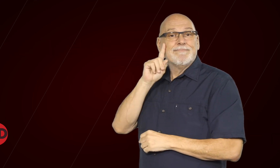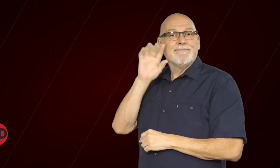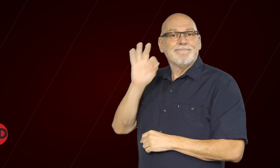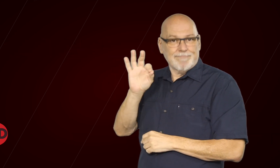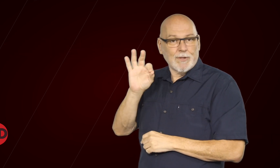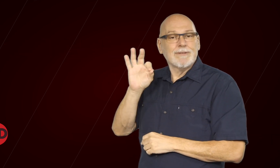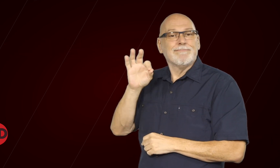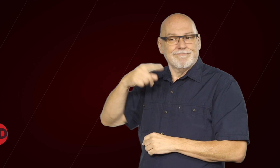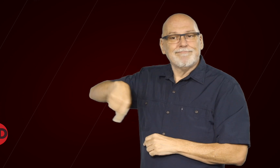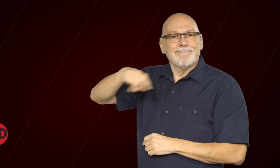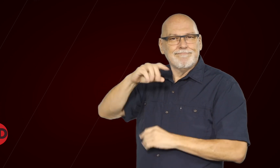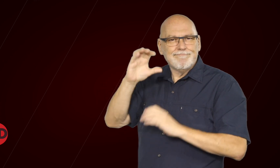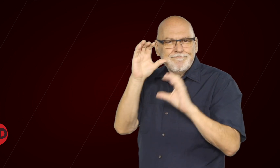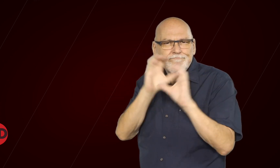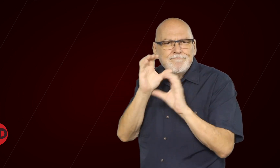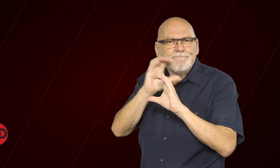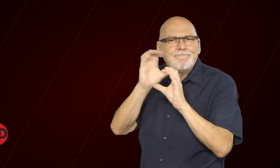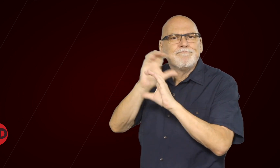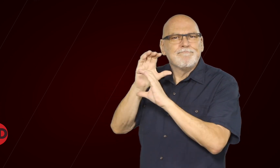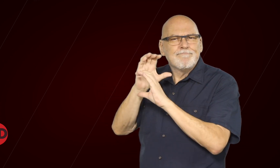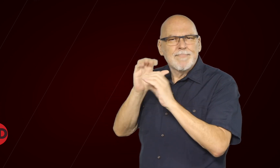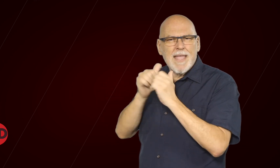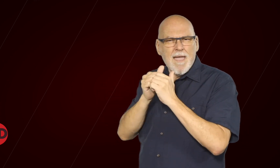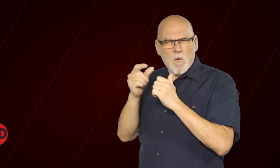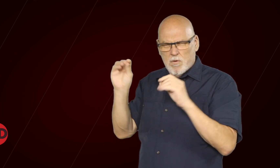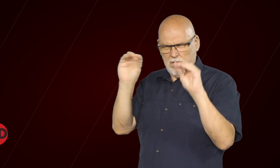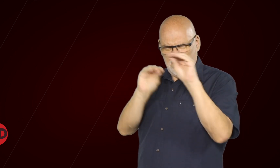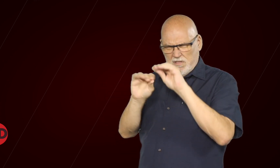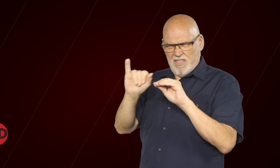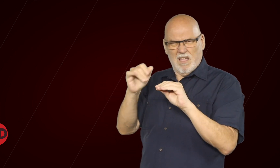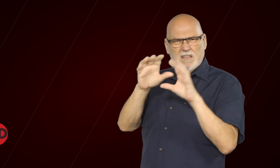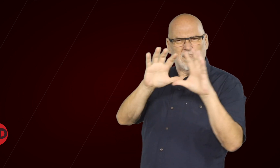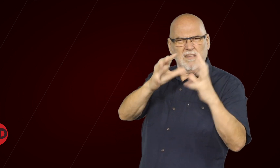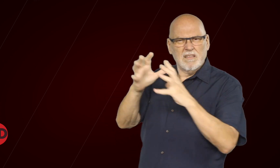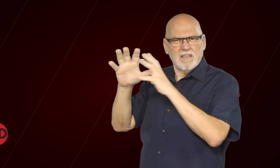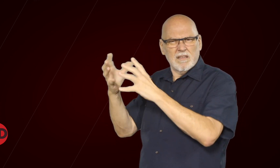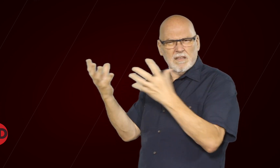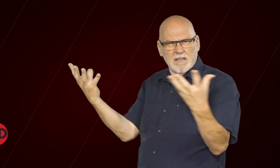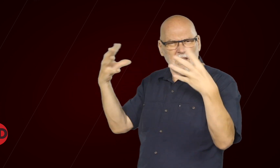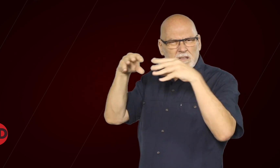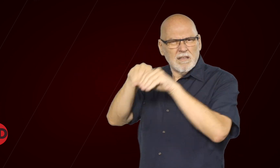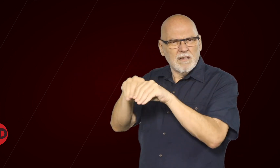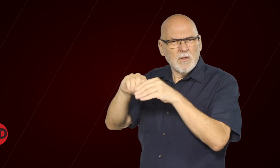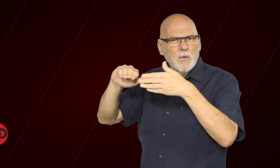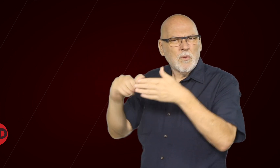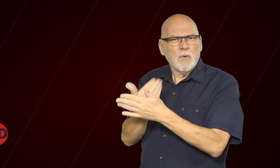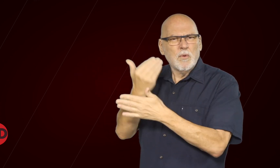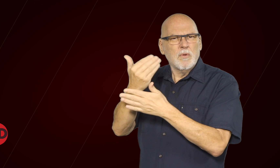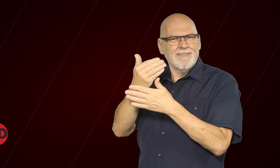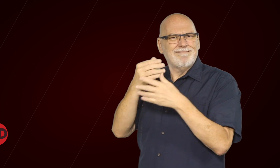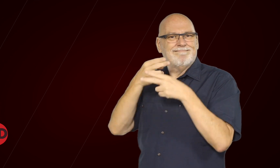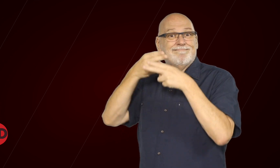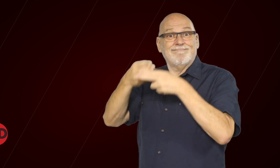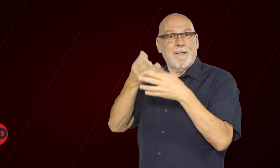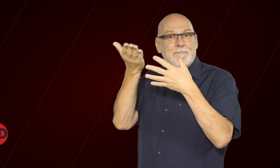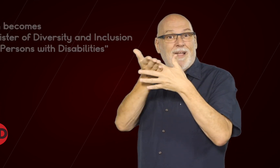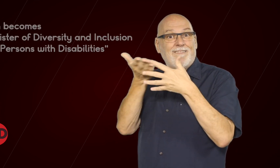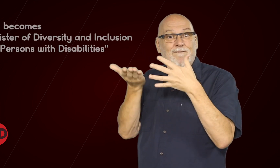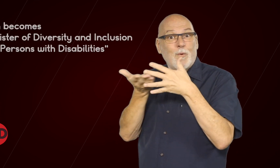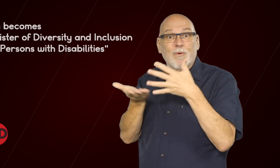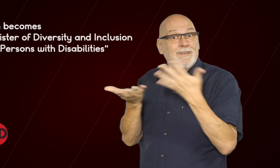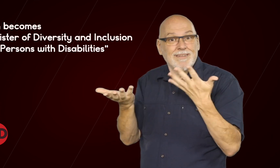DeafDots explored how putting both together in one new portfolio